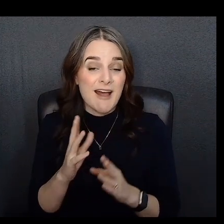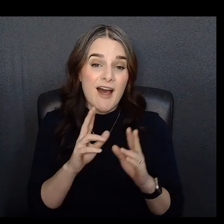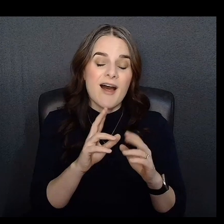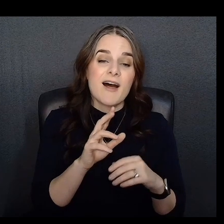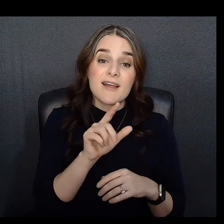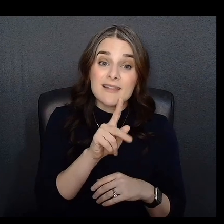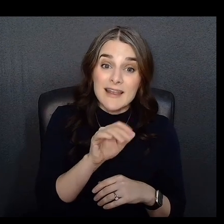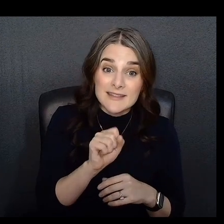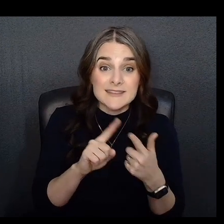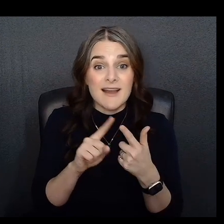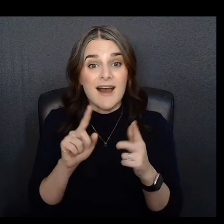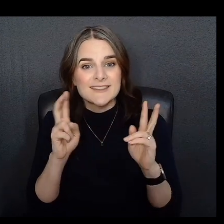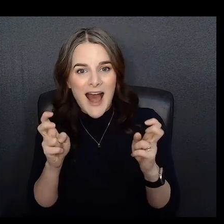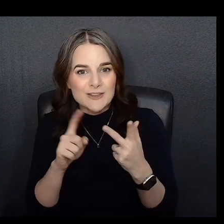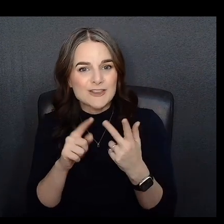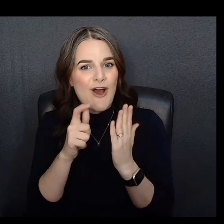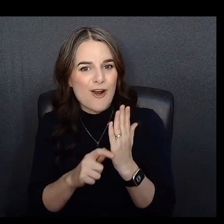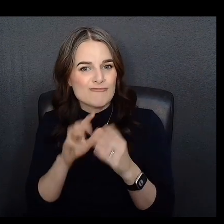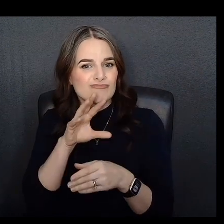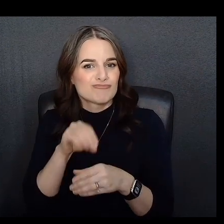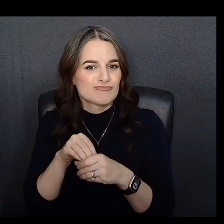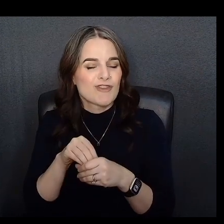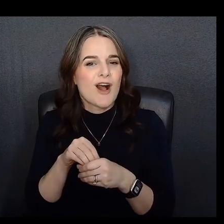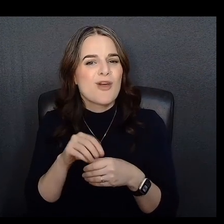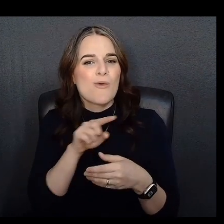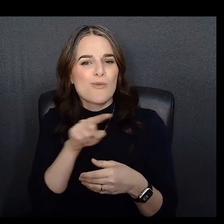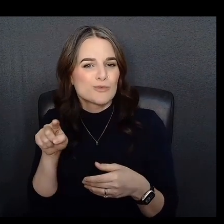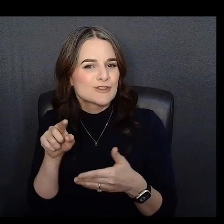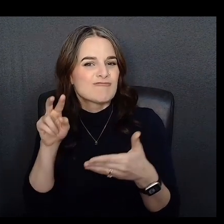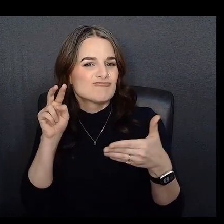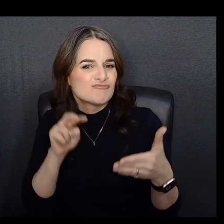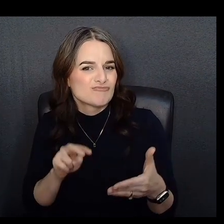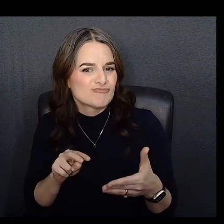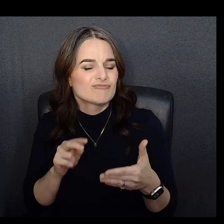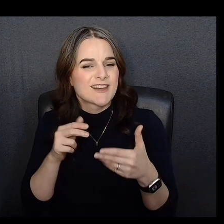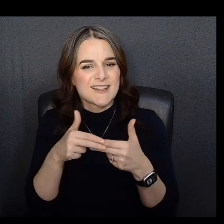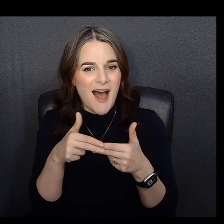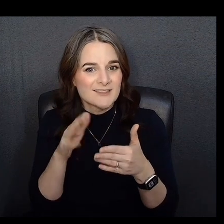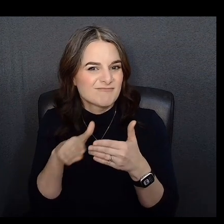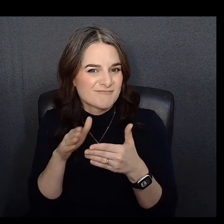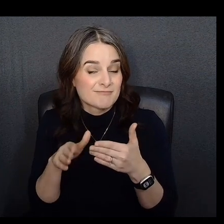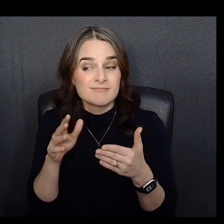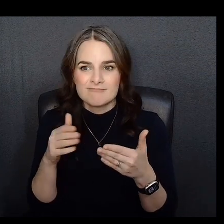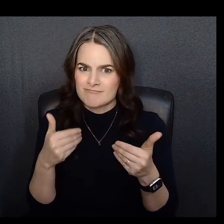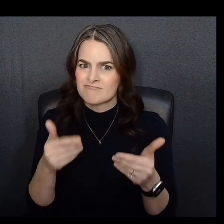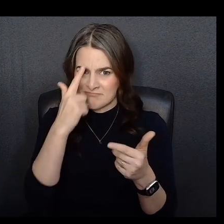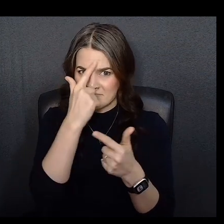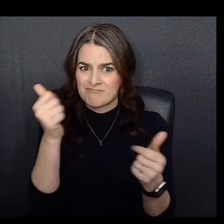will all be included in the reference slides. So definitely feel free to check those out. I highly encourage you to do so.